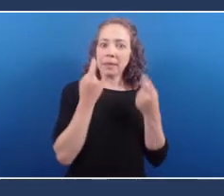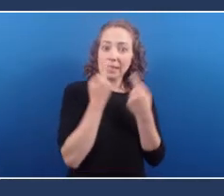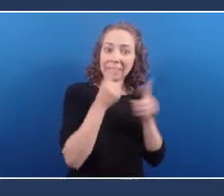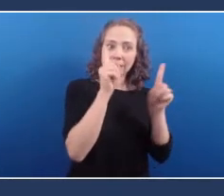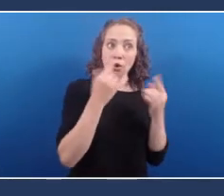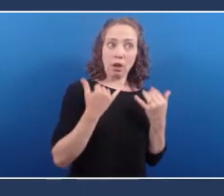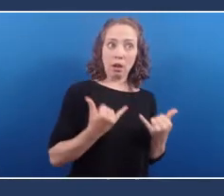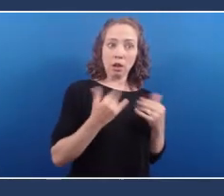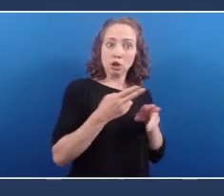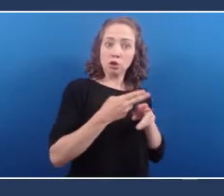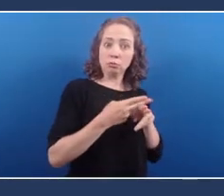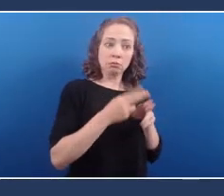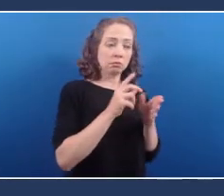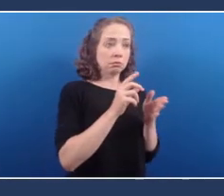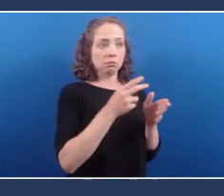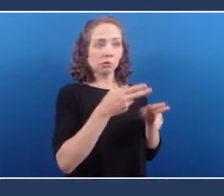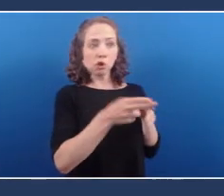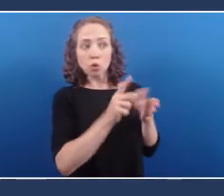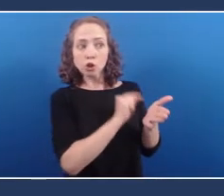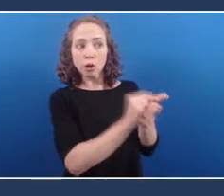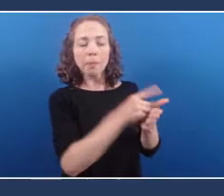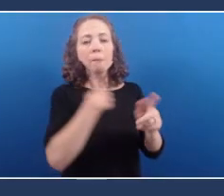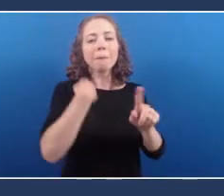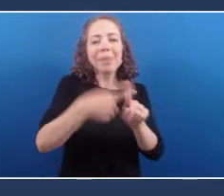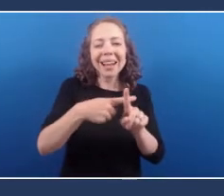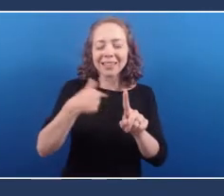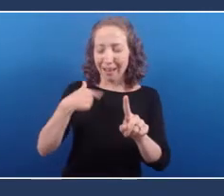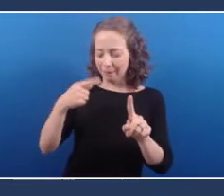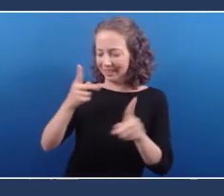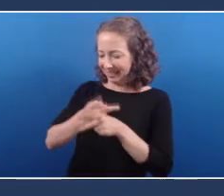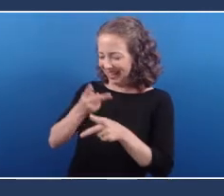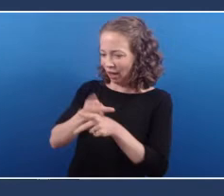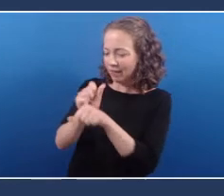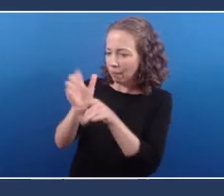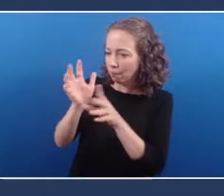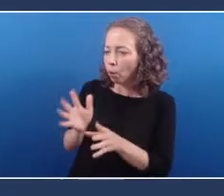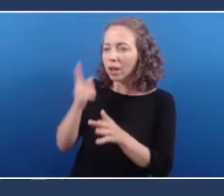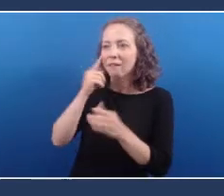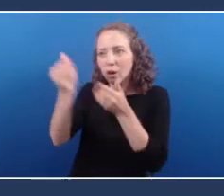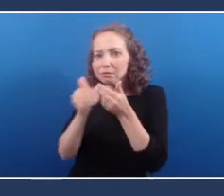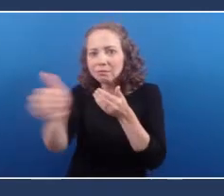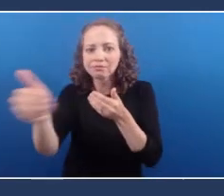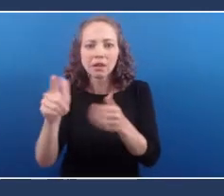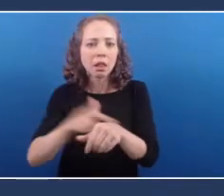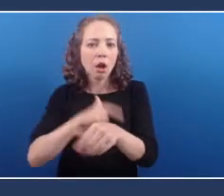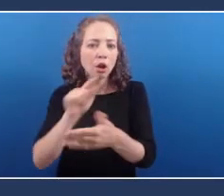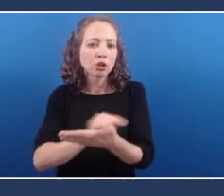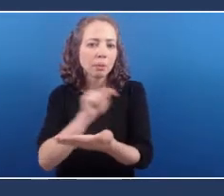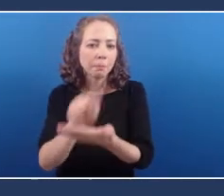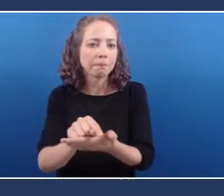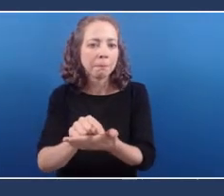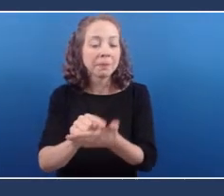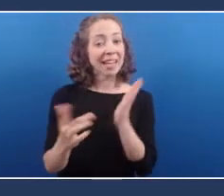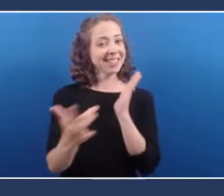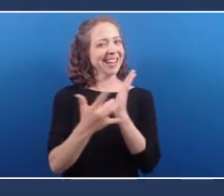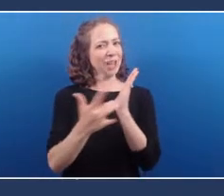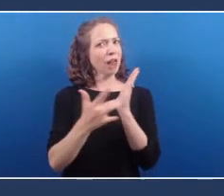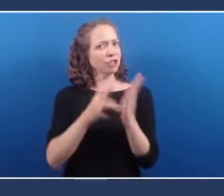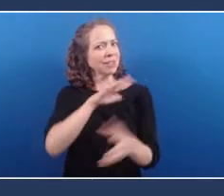the long term and thinking about the role that technology has to play. because we know it’s a duel, right? It’s a dual role.